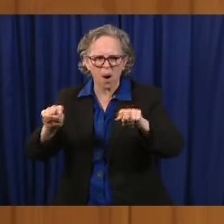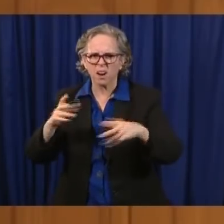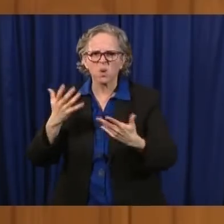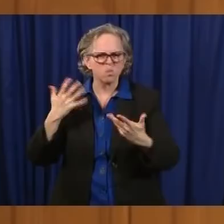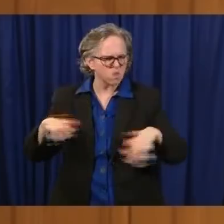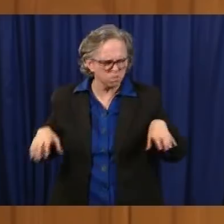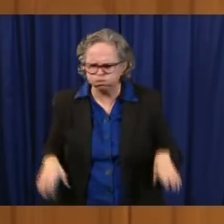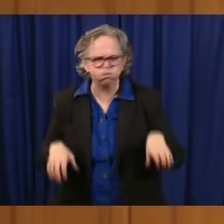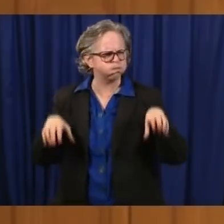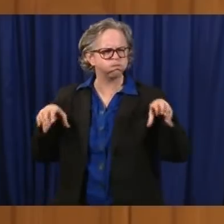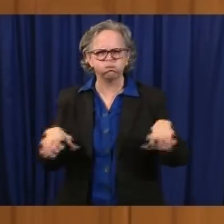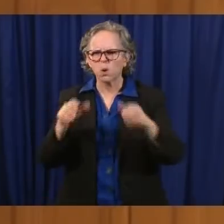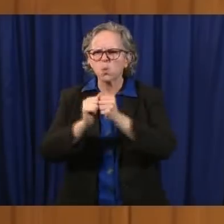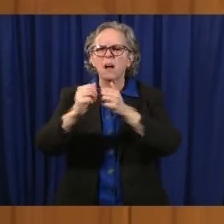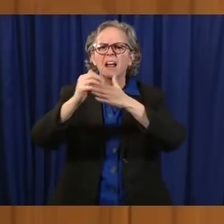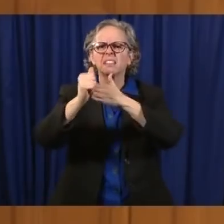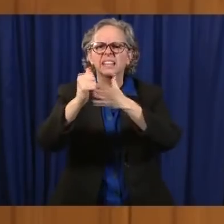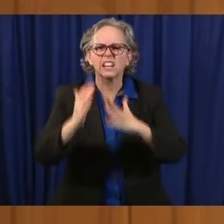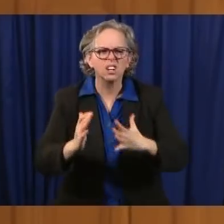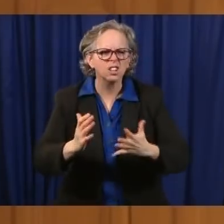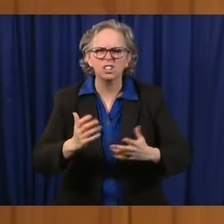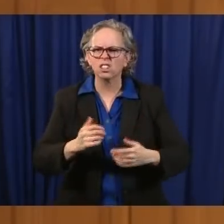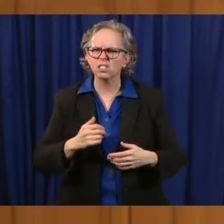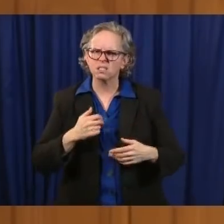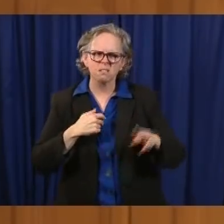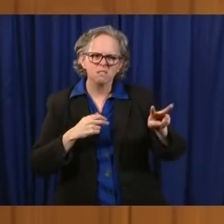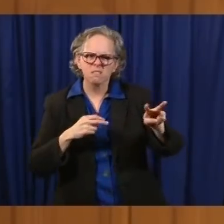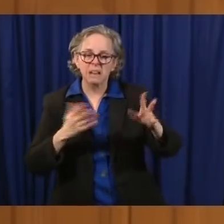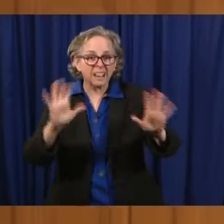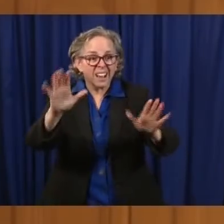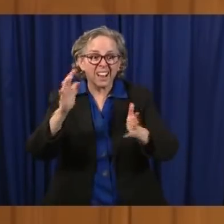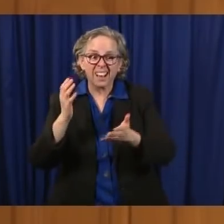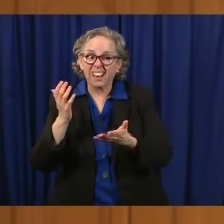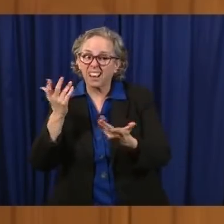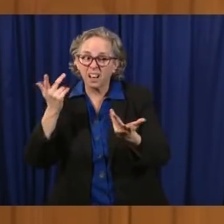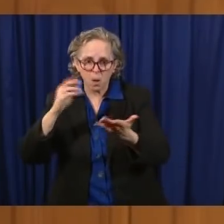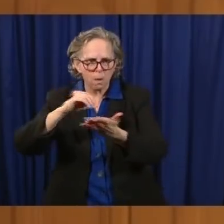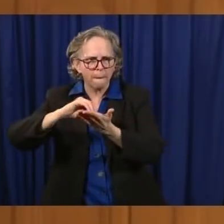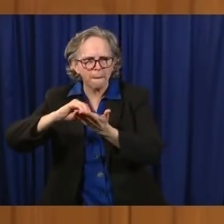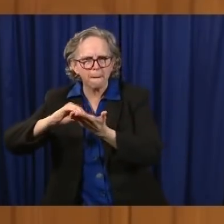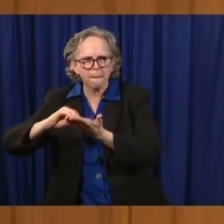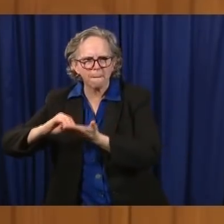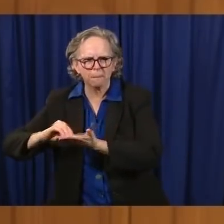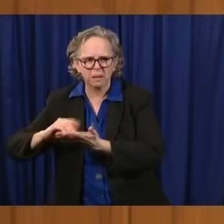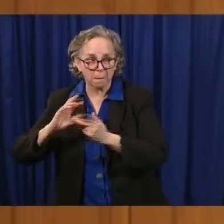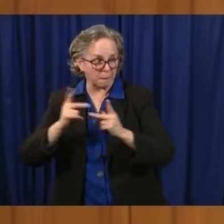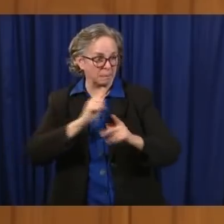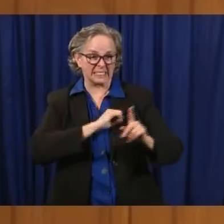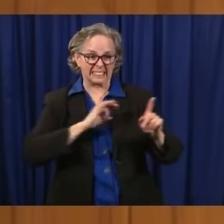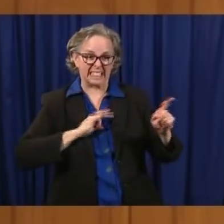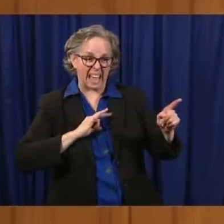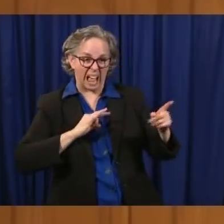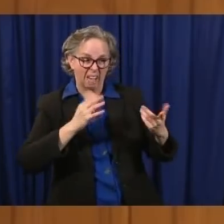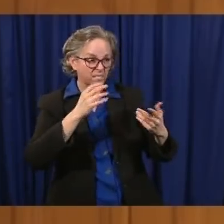AND AGAIN, THIS IS WORK THAT WE ARE DOING DAY AND NIGHT. WORKING ALONGSIDE THE INDUSTRIES, AND ALL THE LEADERS